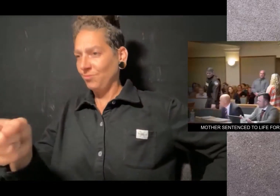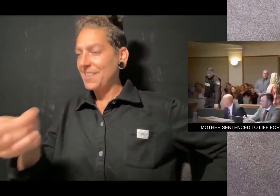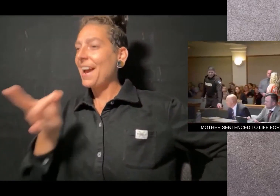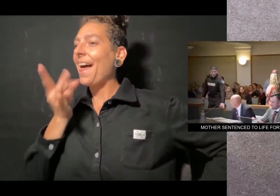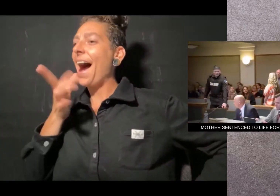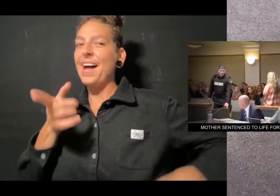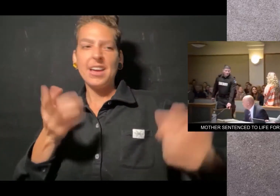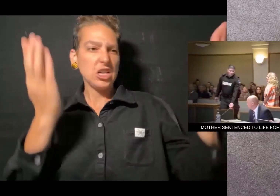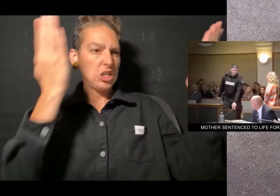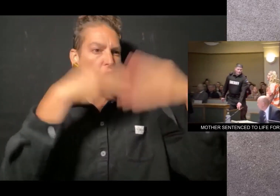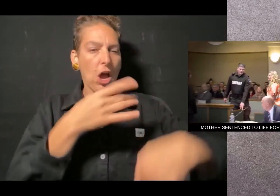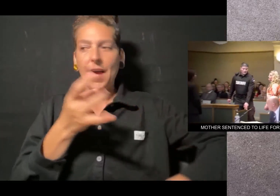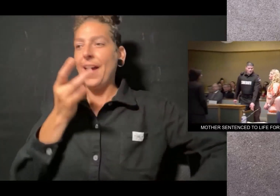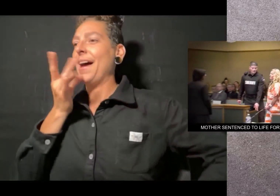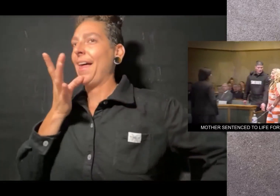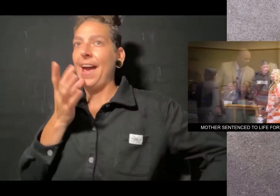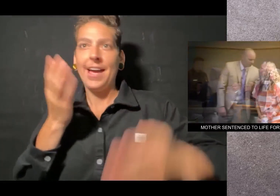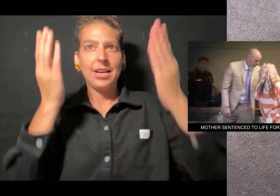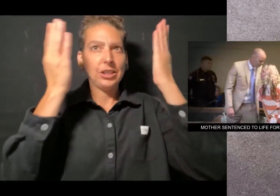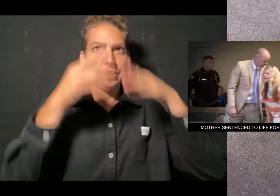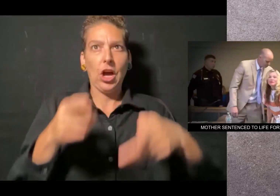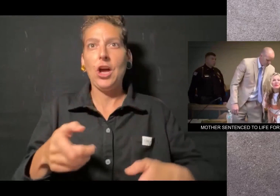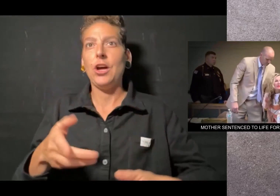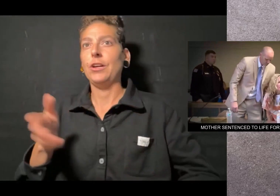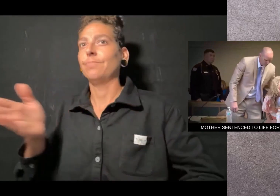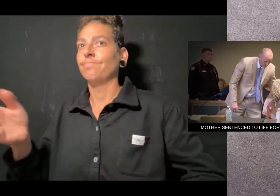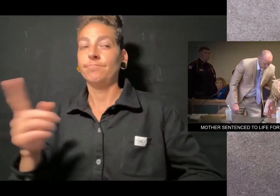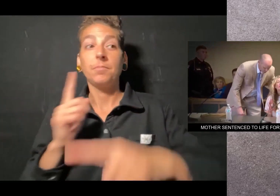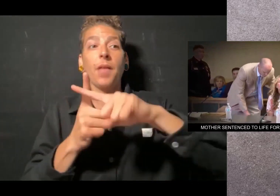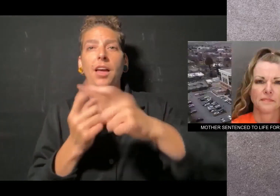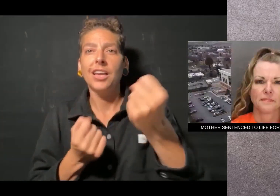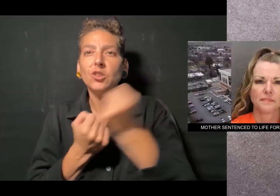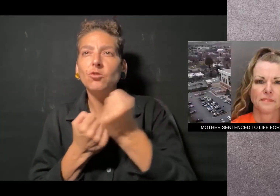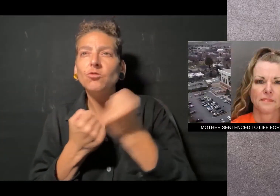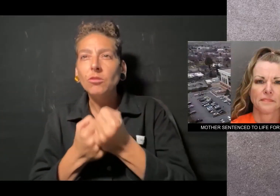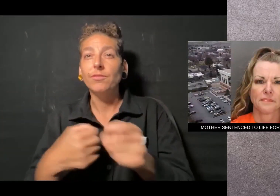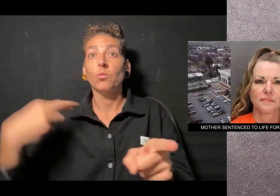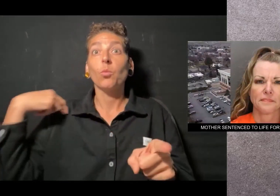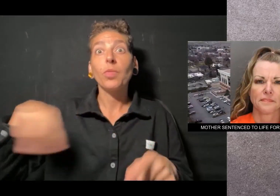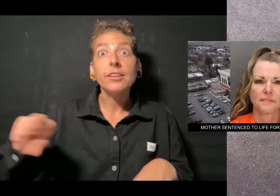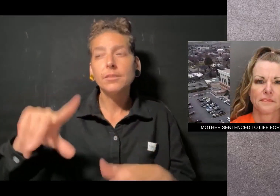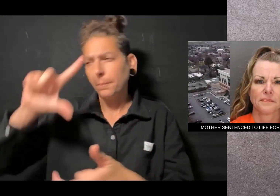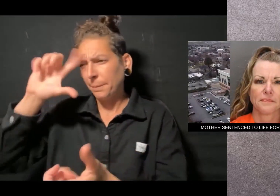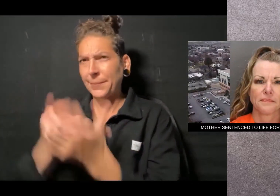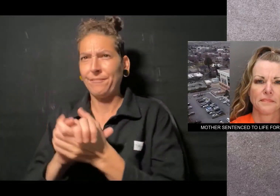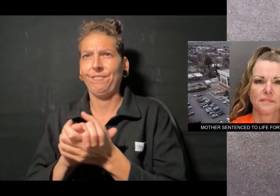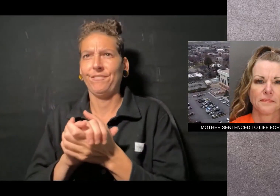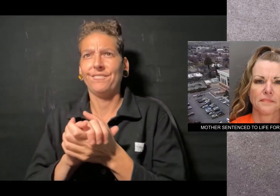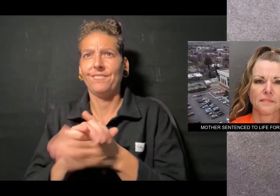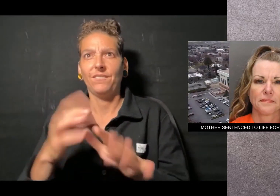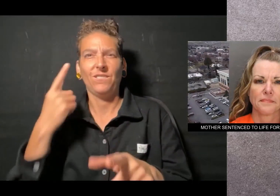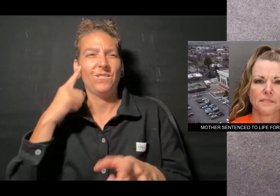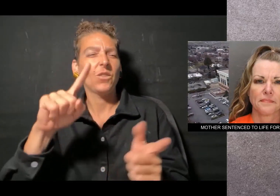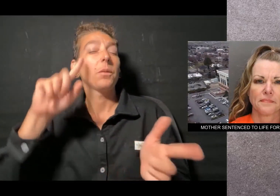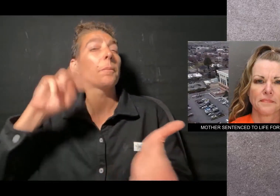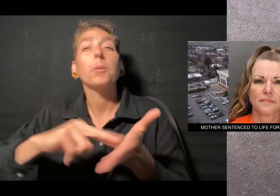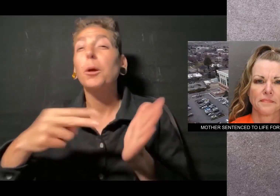of rating people as light or dark and endorsing religious beliefs for the purposes of justifying